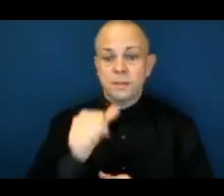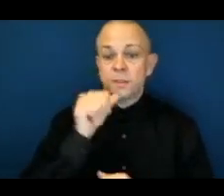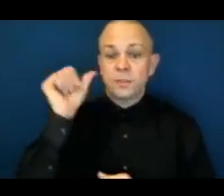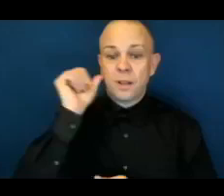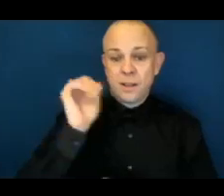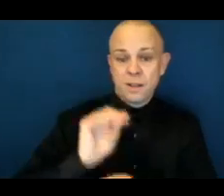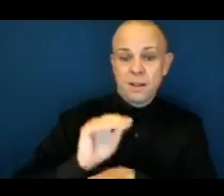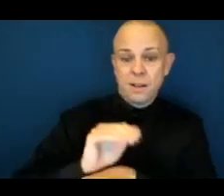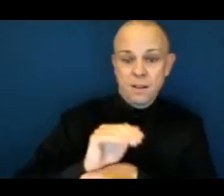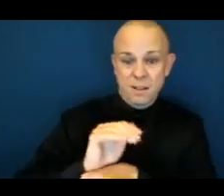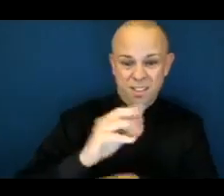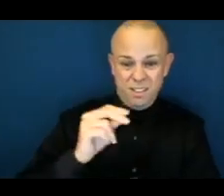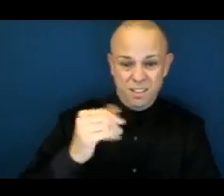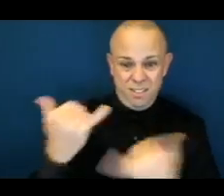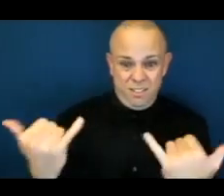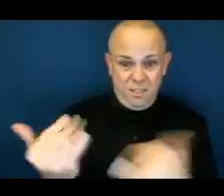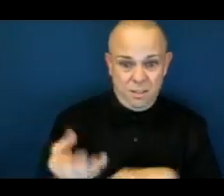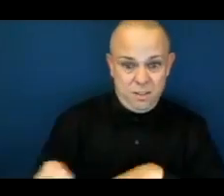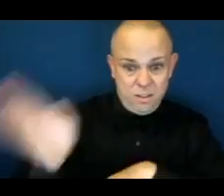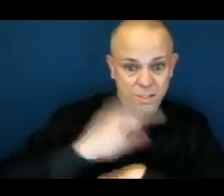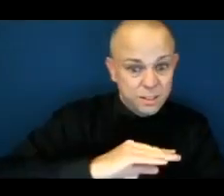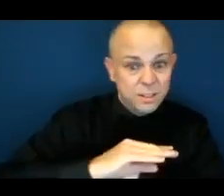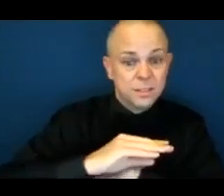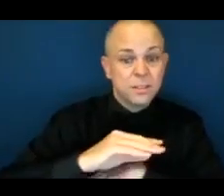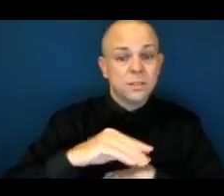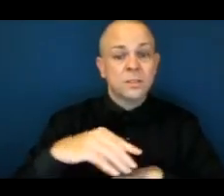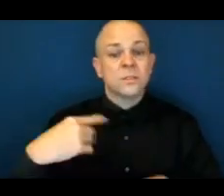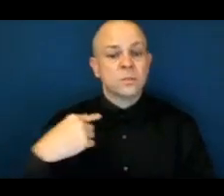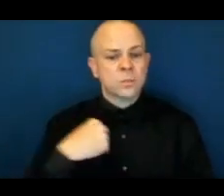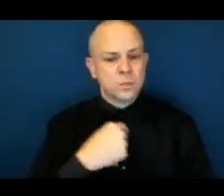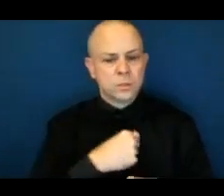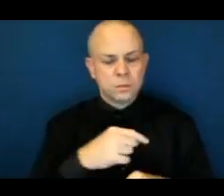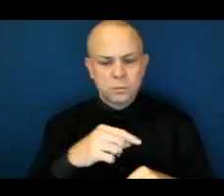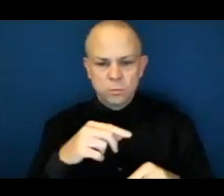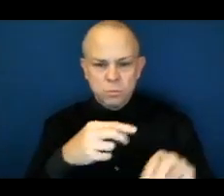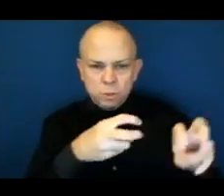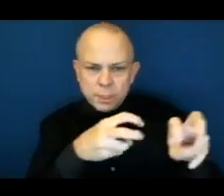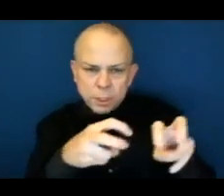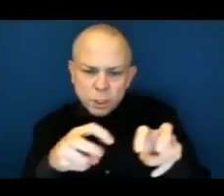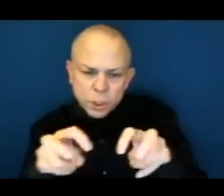going through a transition with Pacific Northwest team three